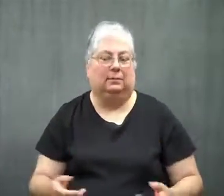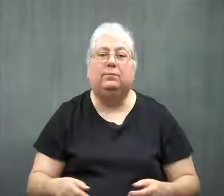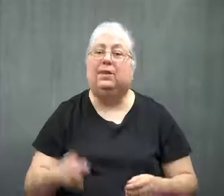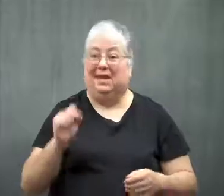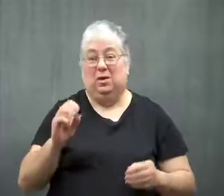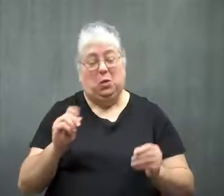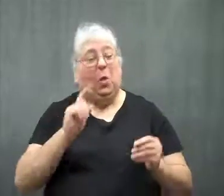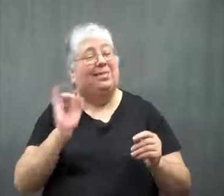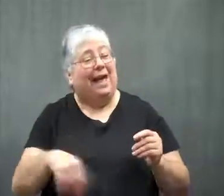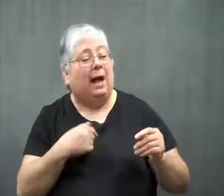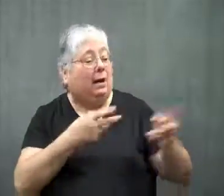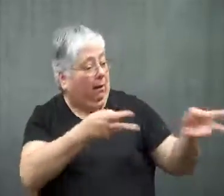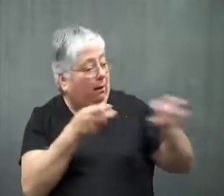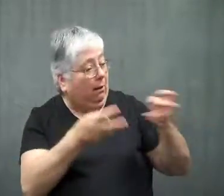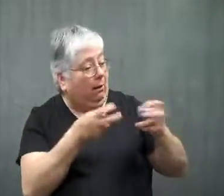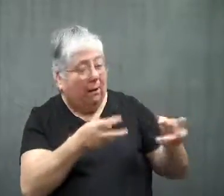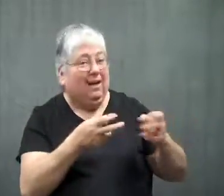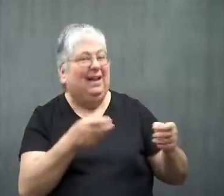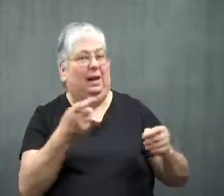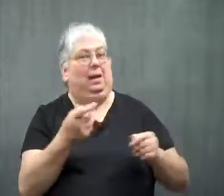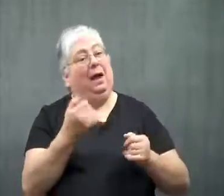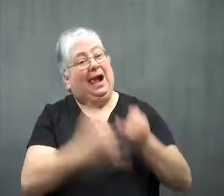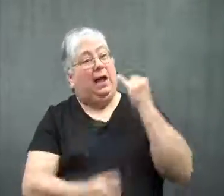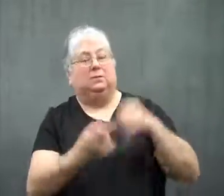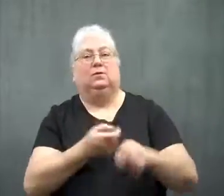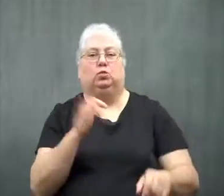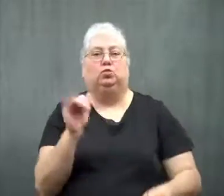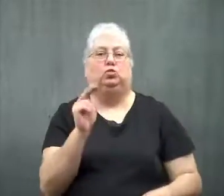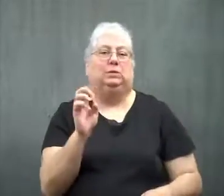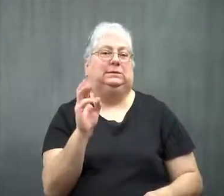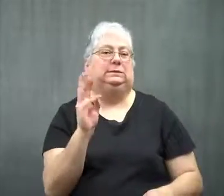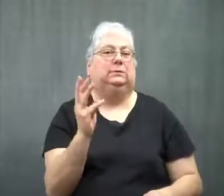The information I'm giving is the latest from June 6.